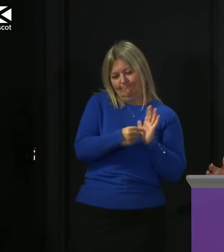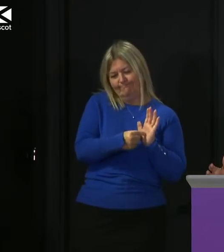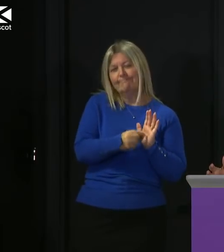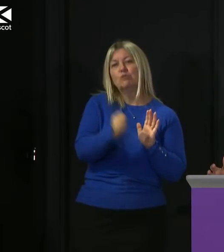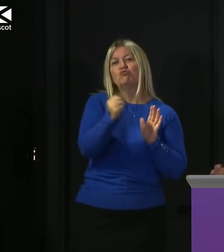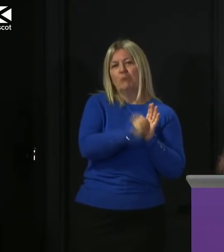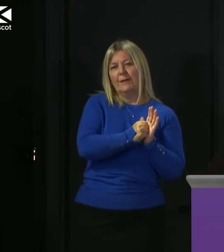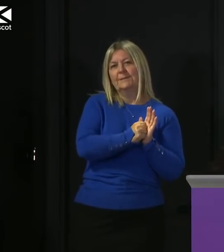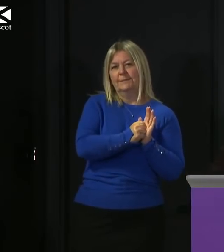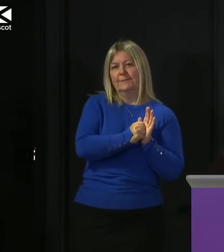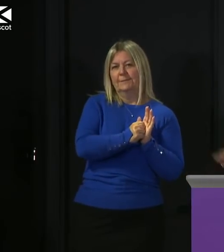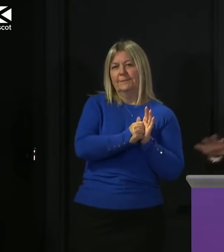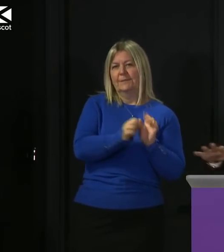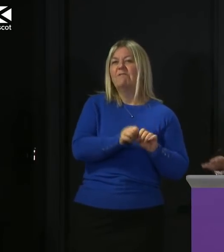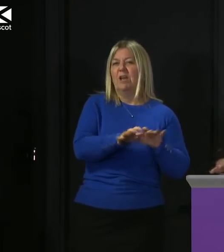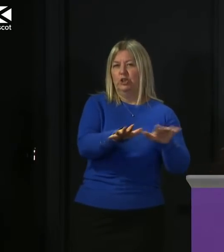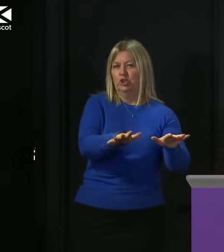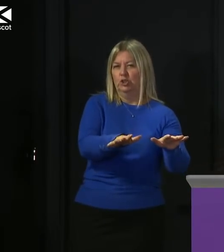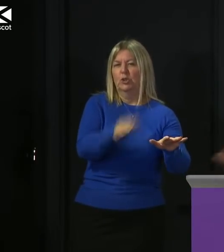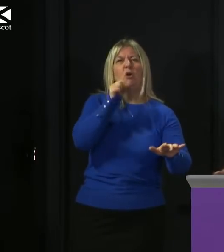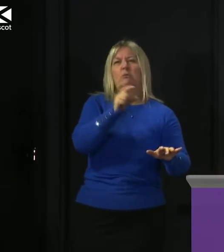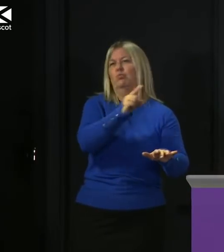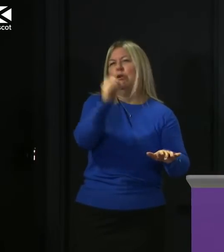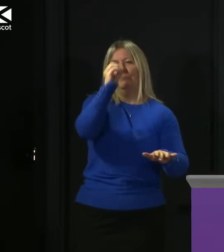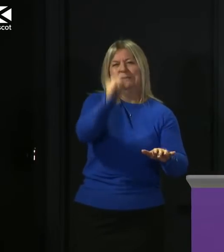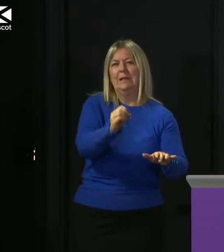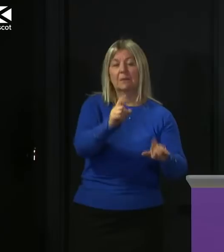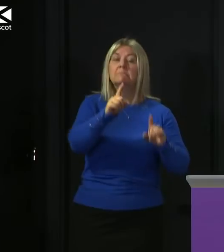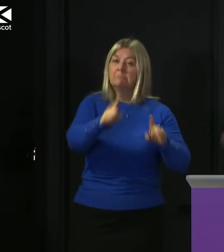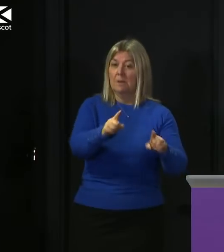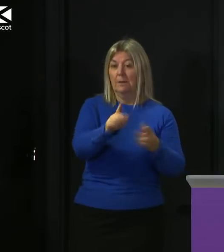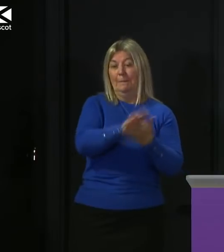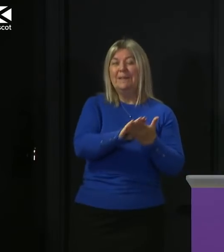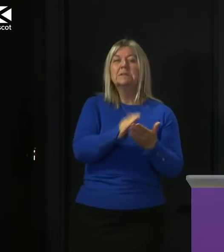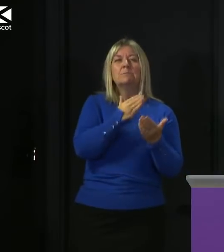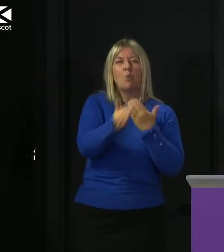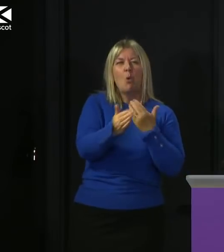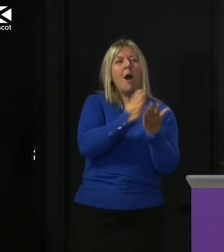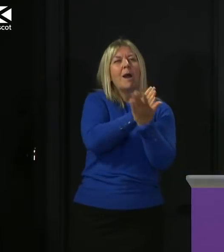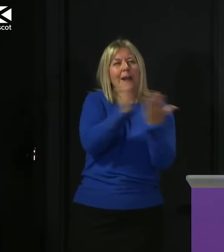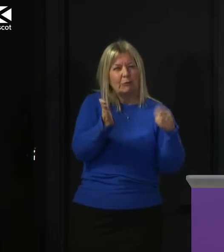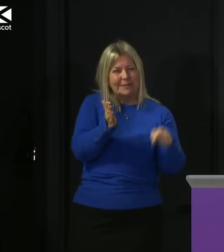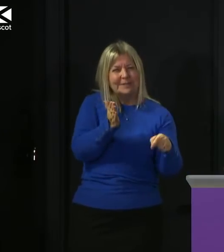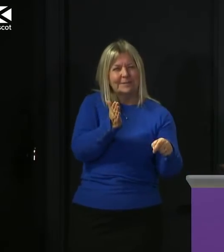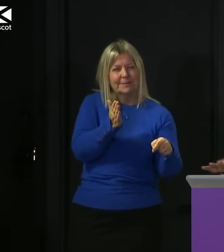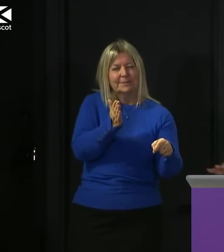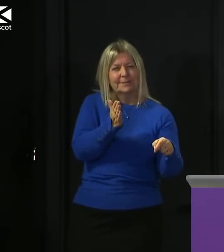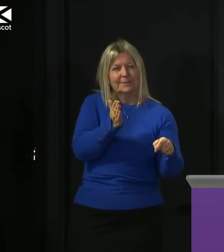of infection, not absolutely, but more so. So that's why there will be differences in what happens.